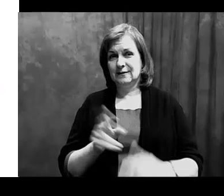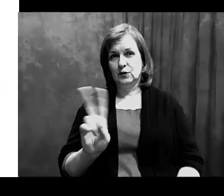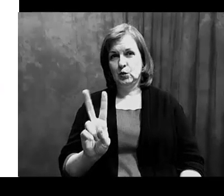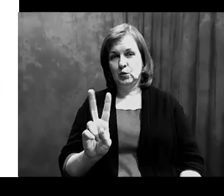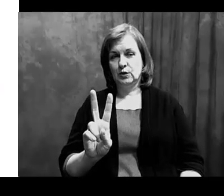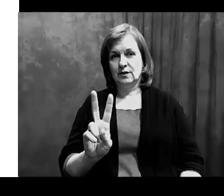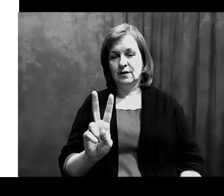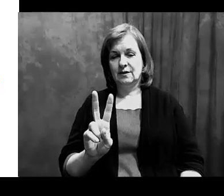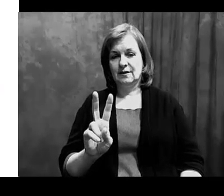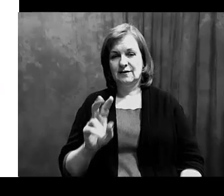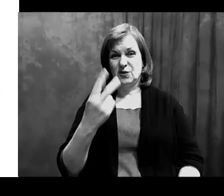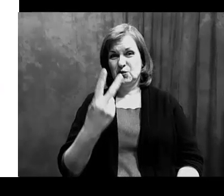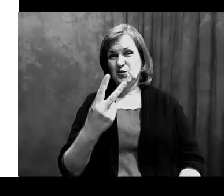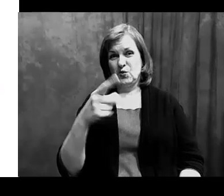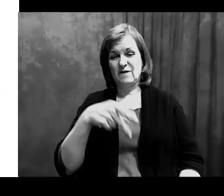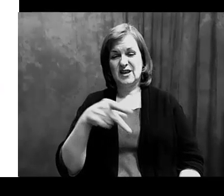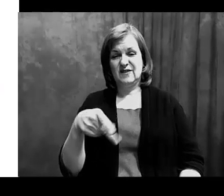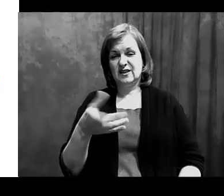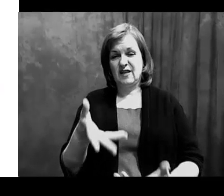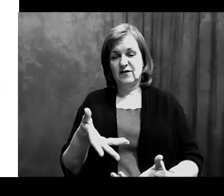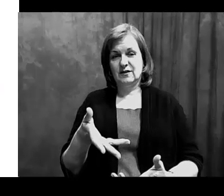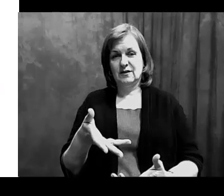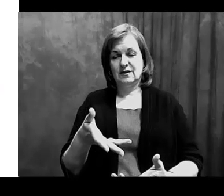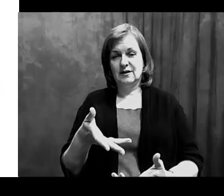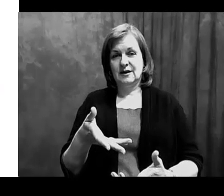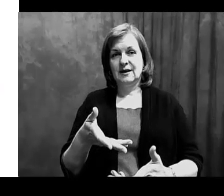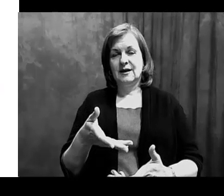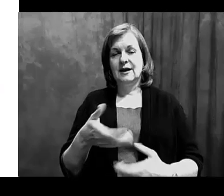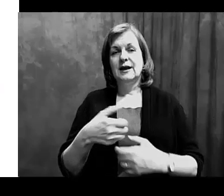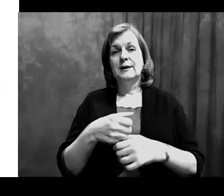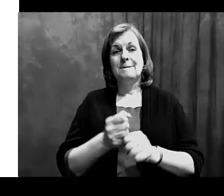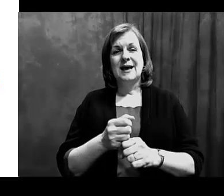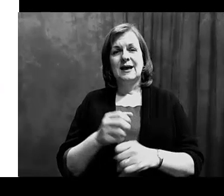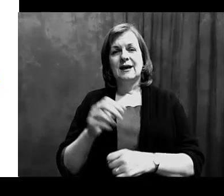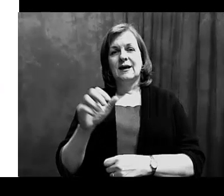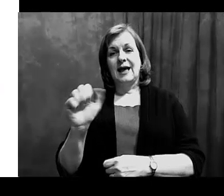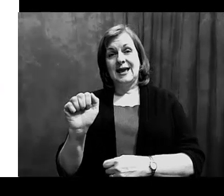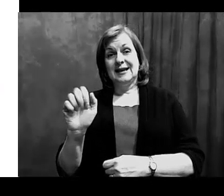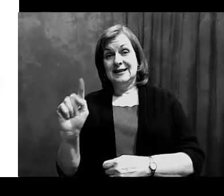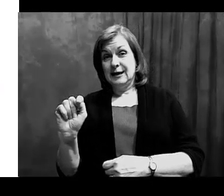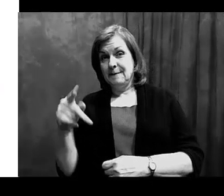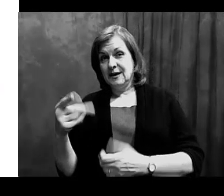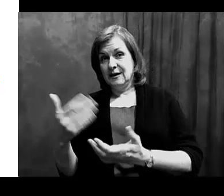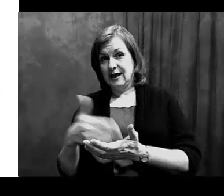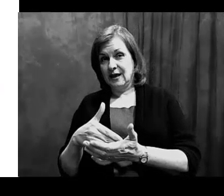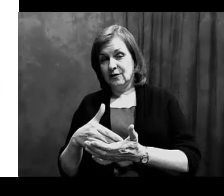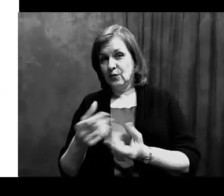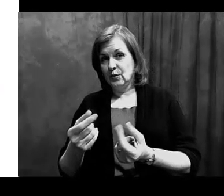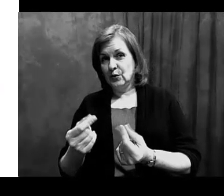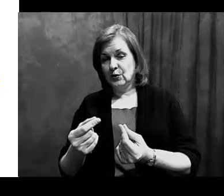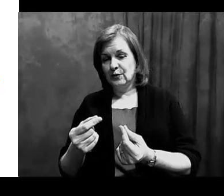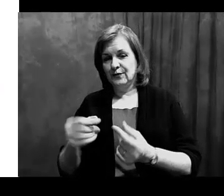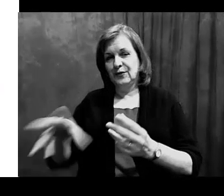"Di" equals two -- so they're just two phosphates to get back to adenosine triphosphate